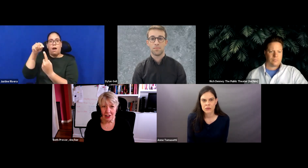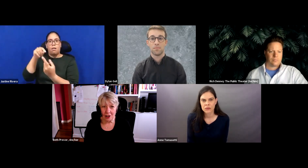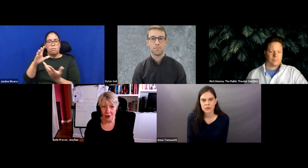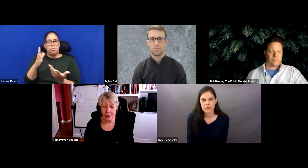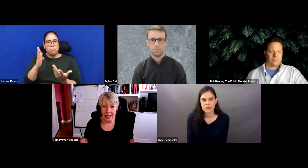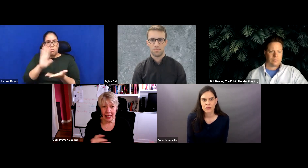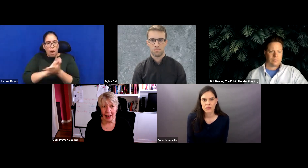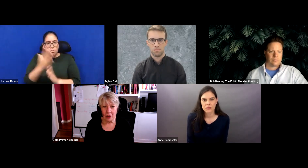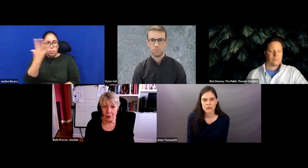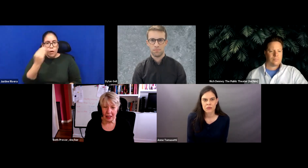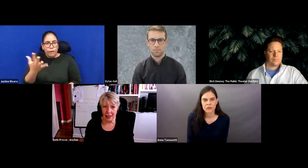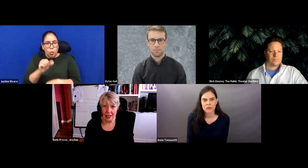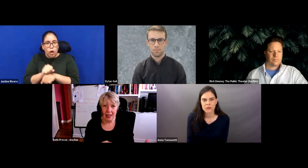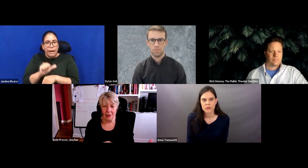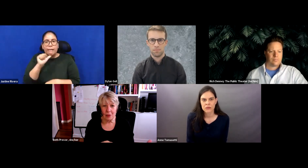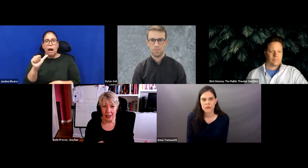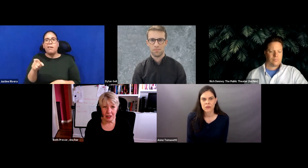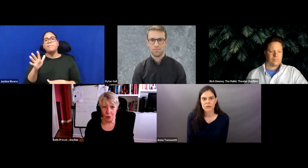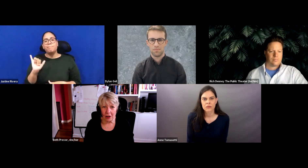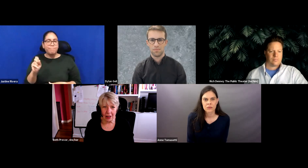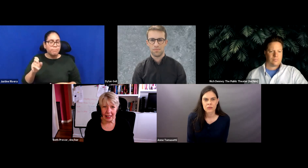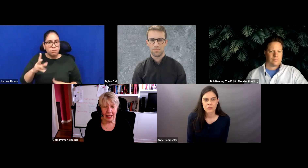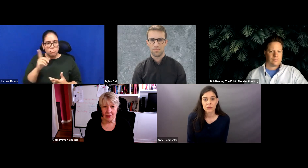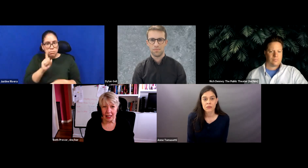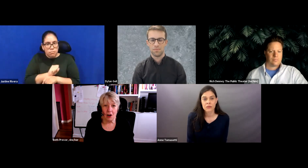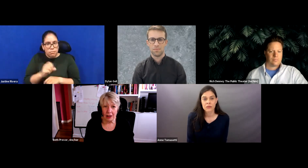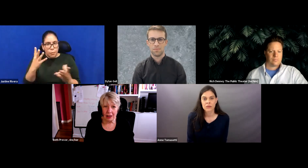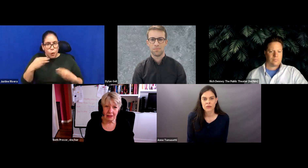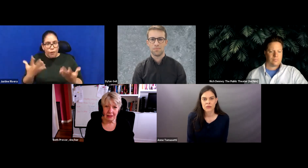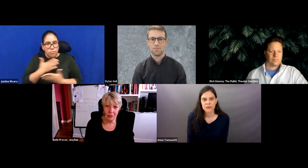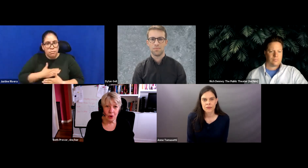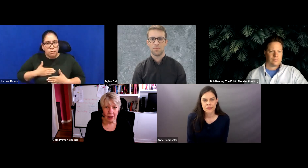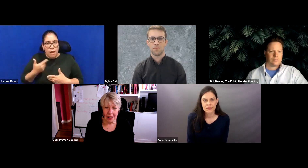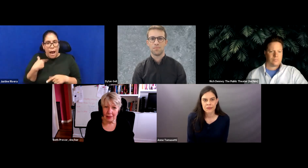So it was like everybody's work, I can't even call it work. I